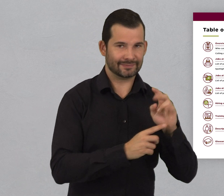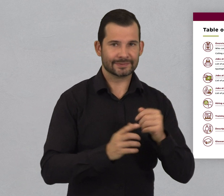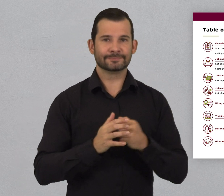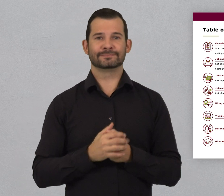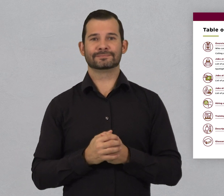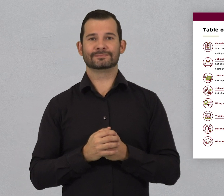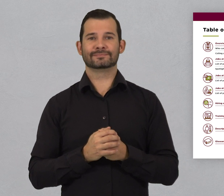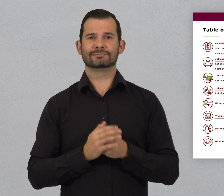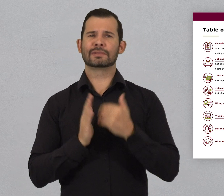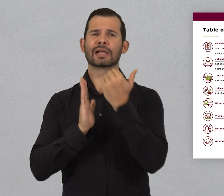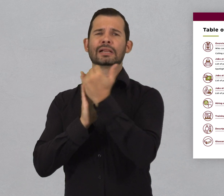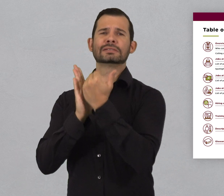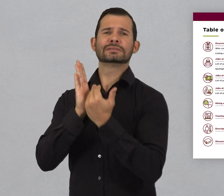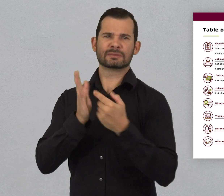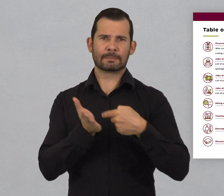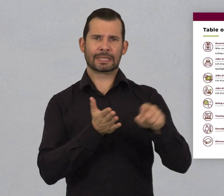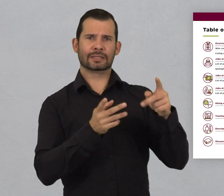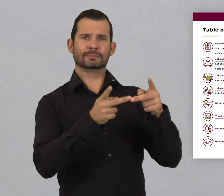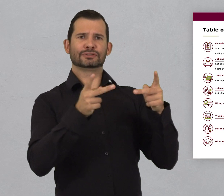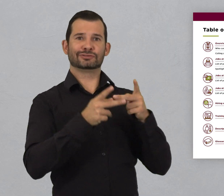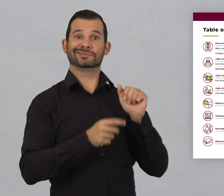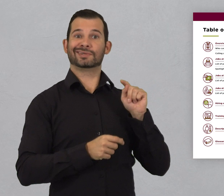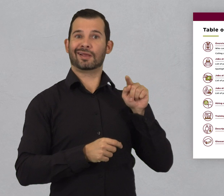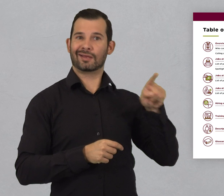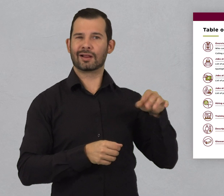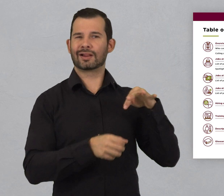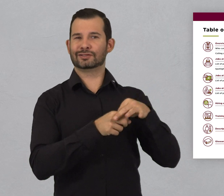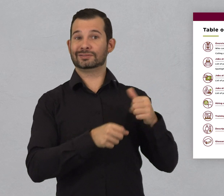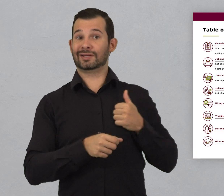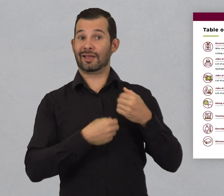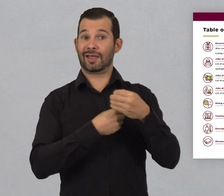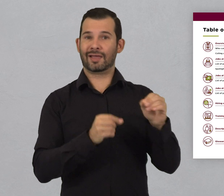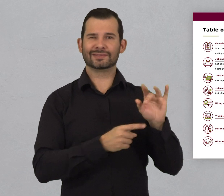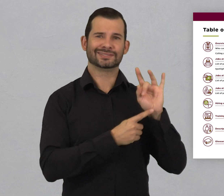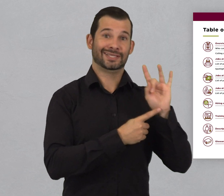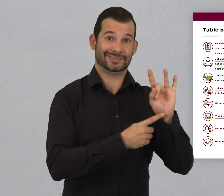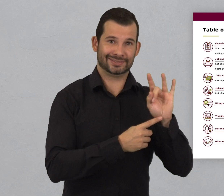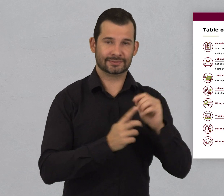List of paid positions at an Elections Canada office 8